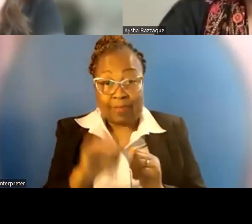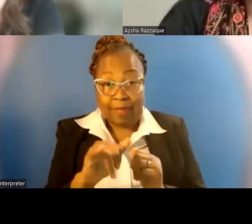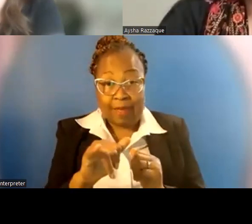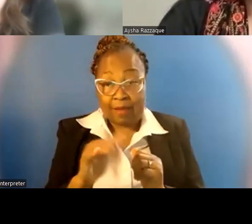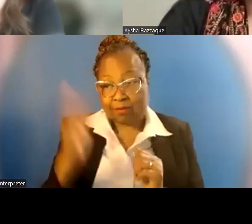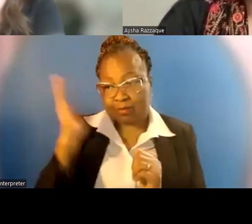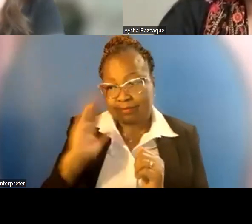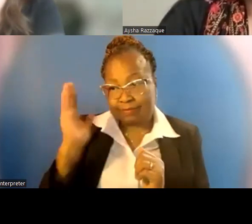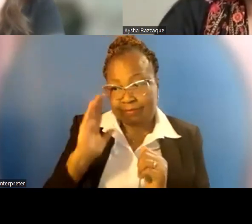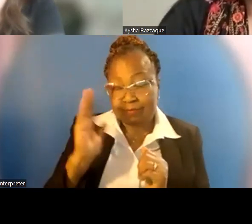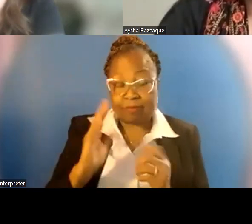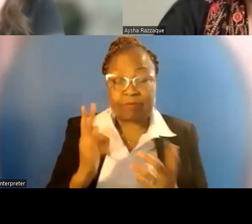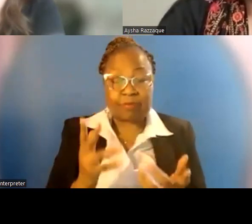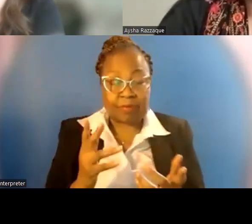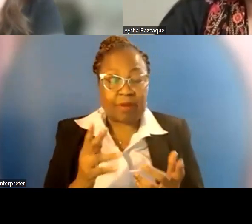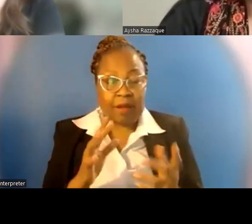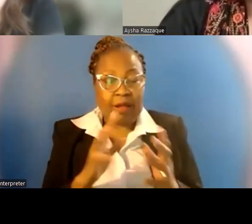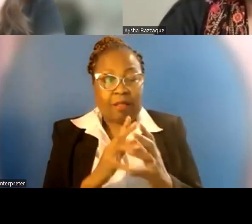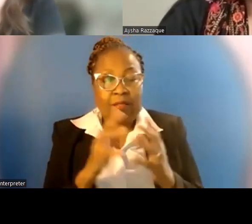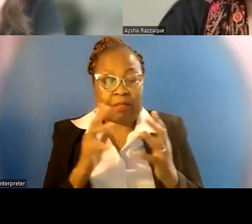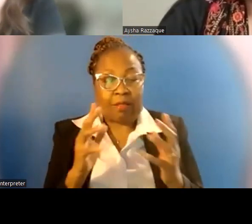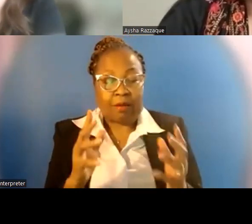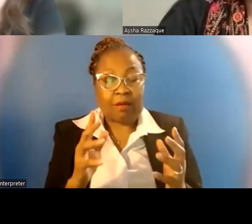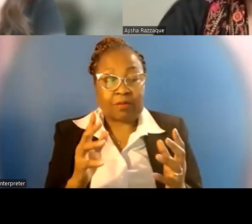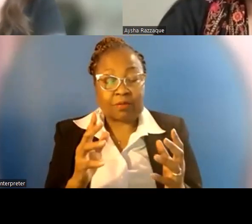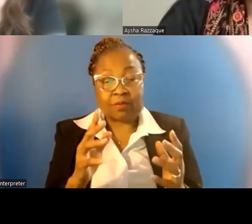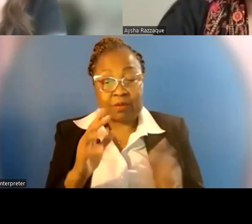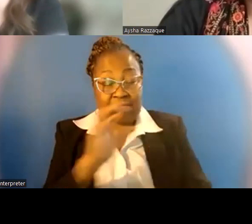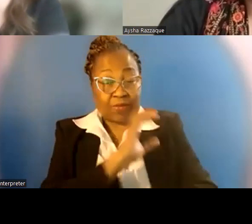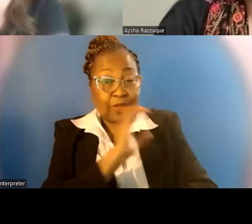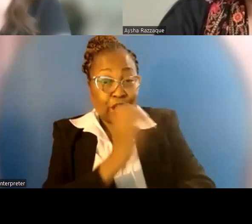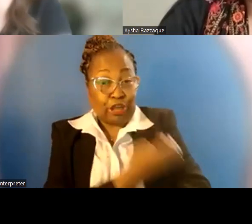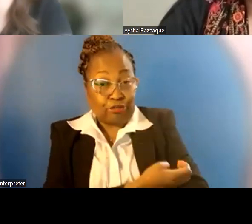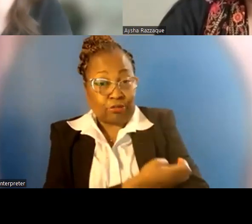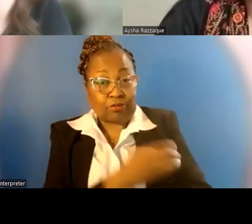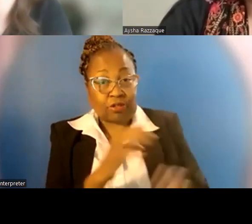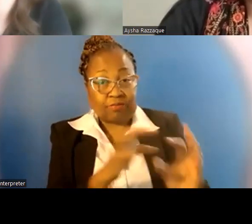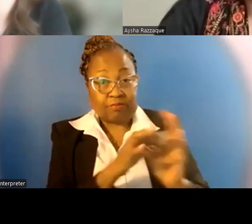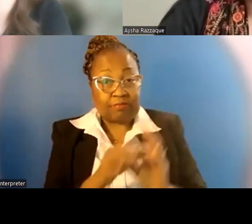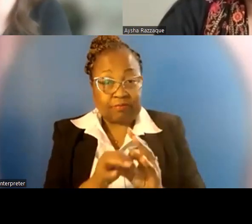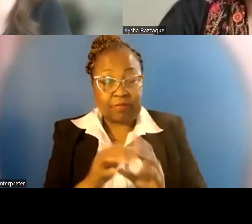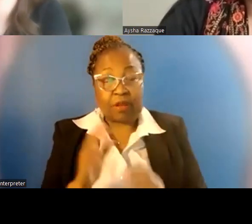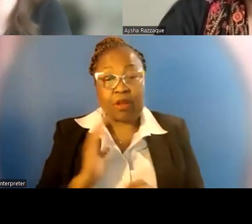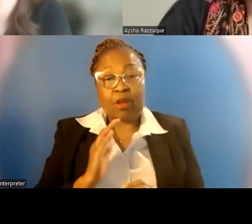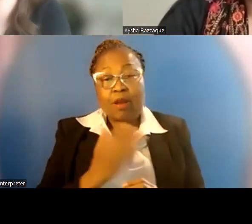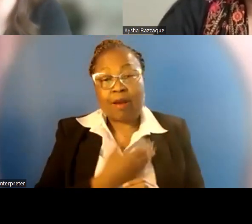of a lot of the energy around our cultural center,